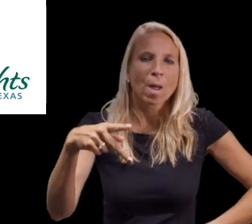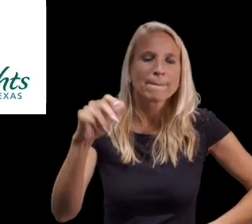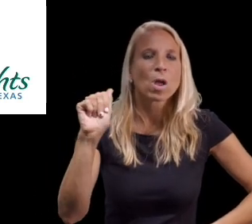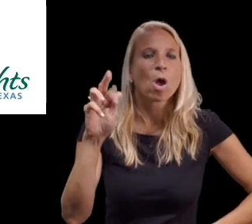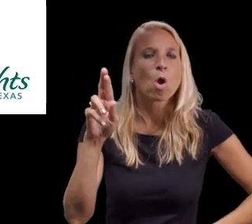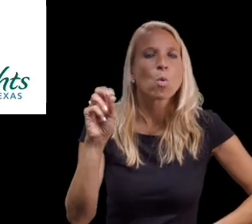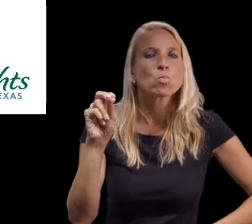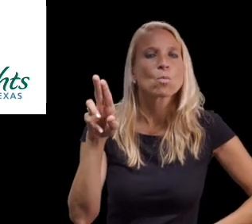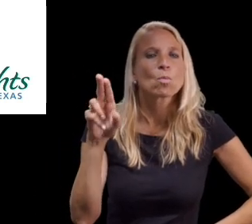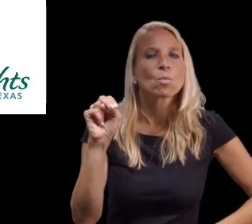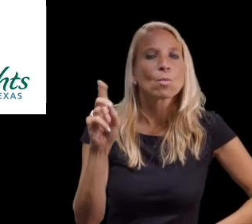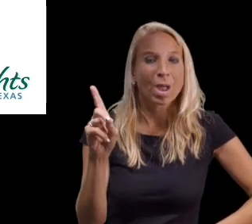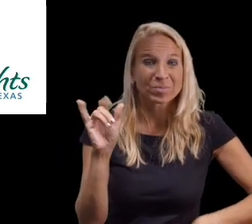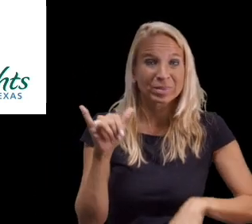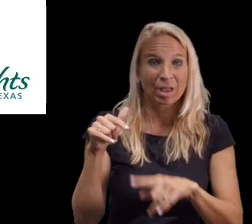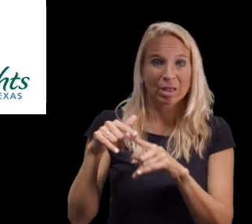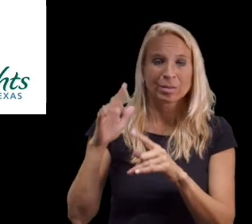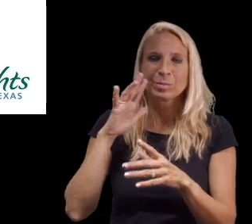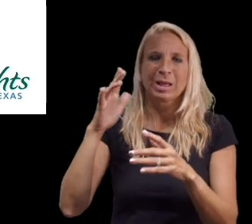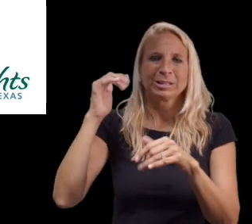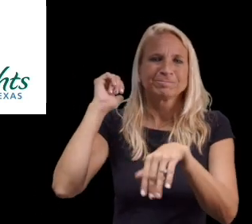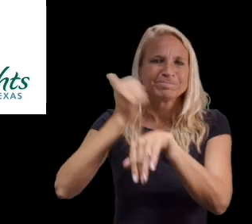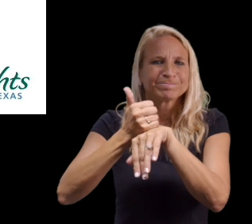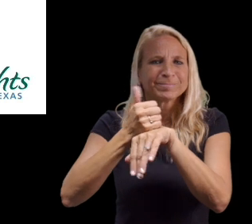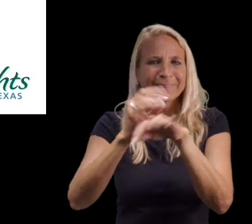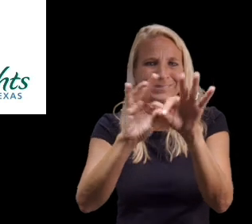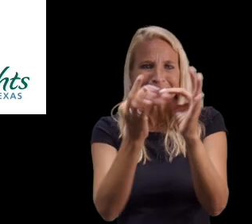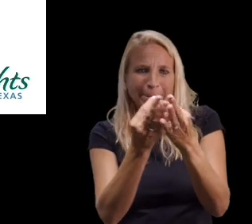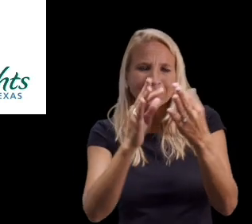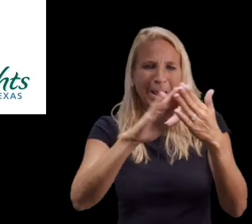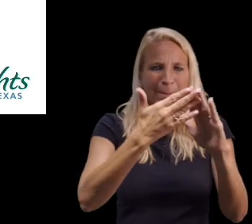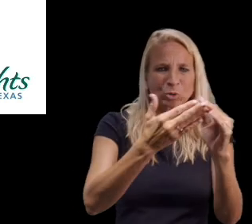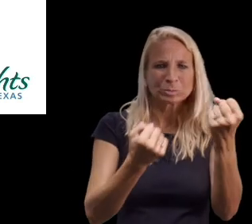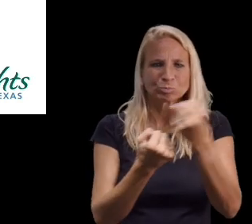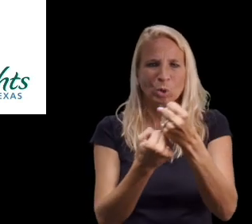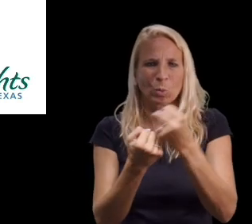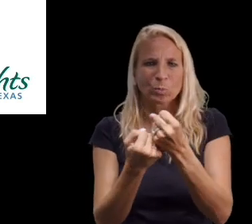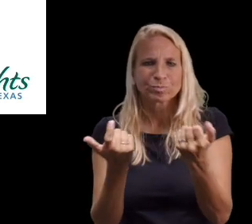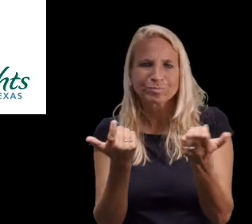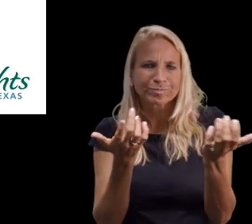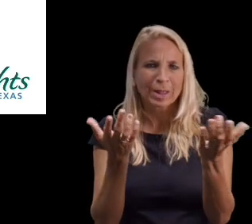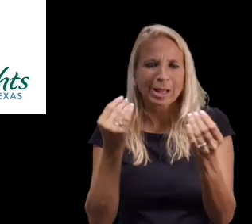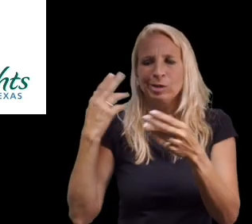called wraparound. Wraparound builds on family and community support,